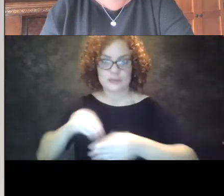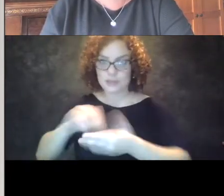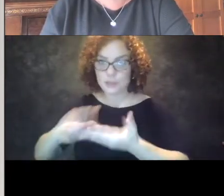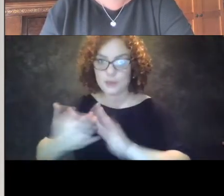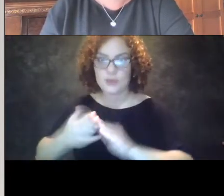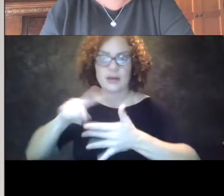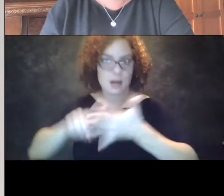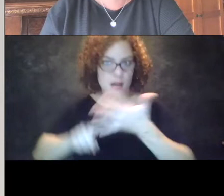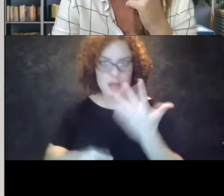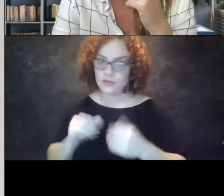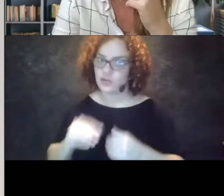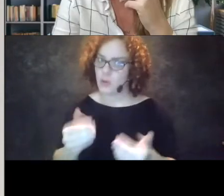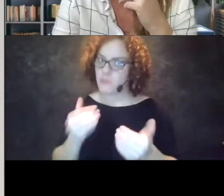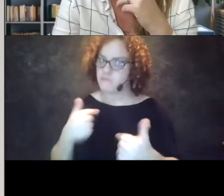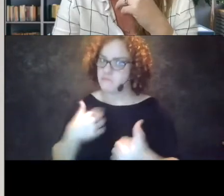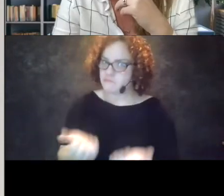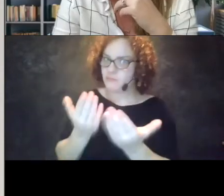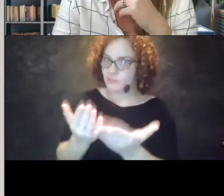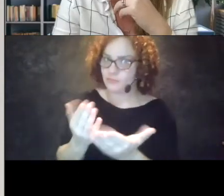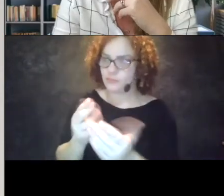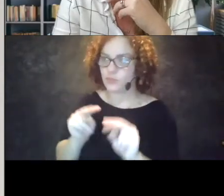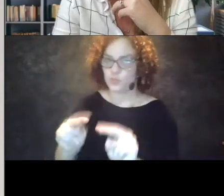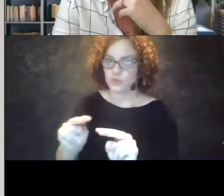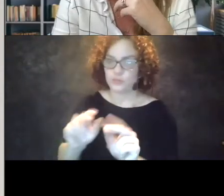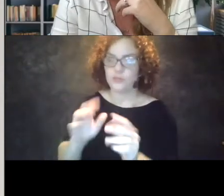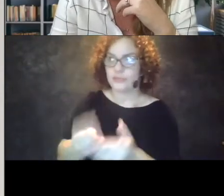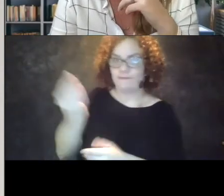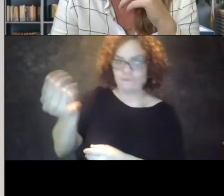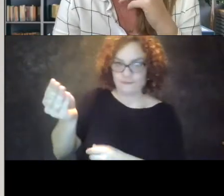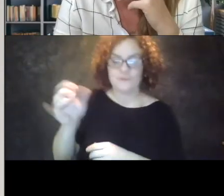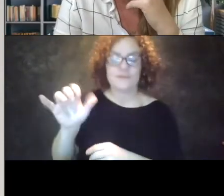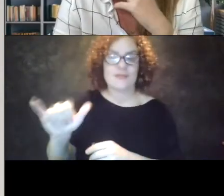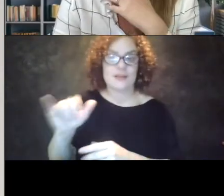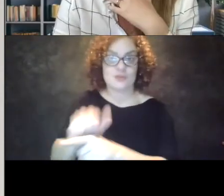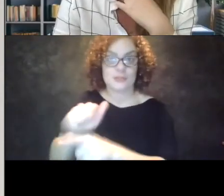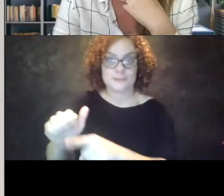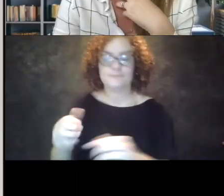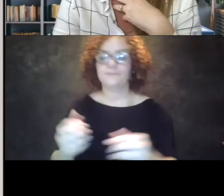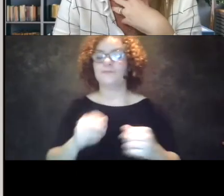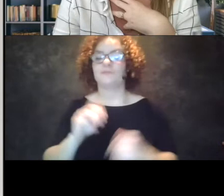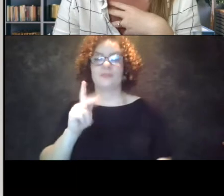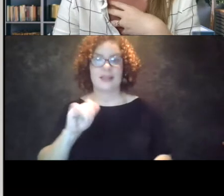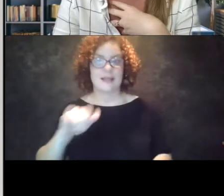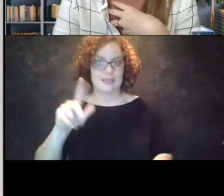Kayla Coburn: Yes, and then I also see a comment saying that we don't see the general ed students